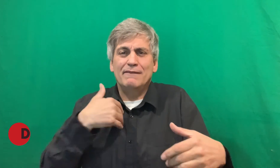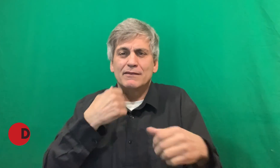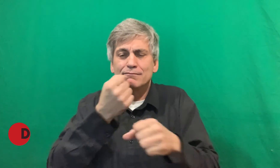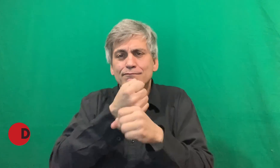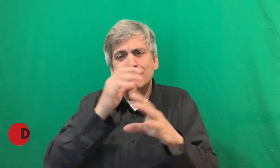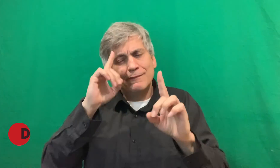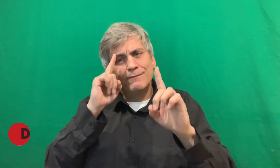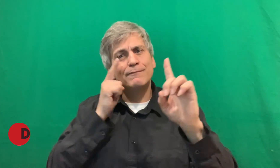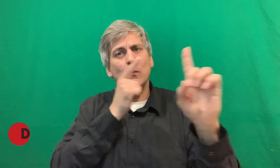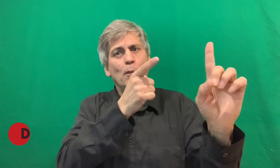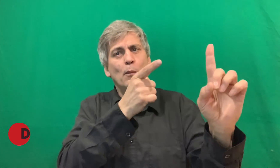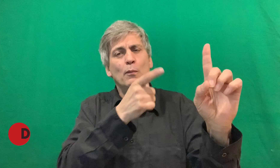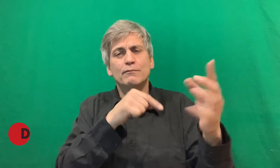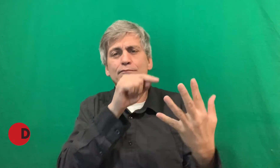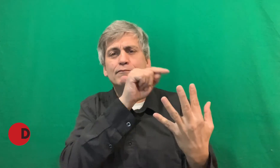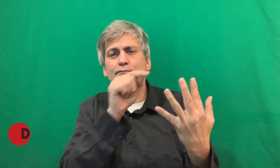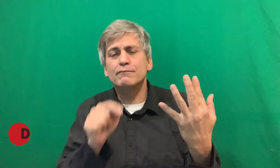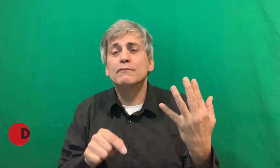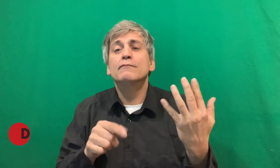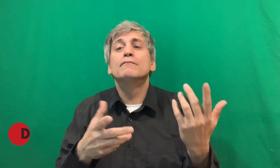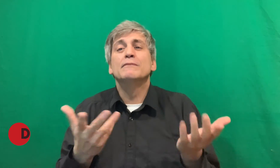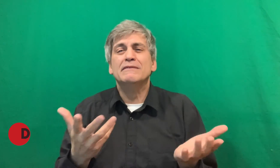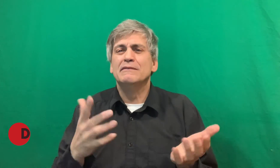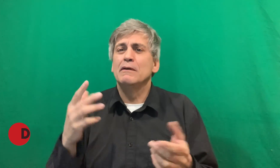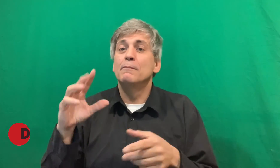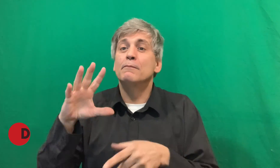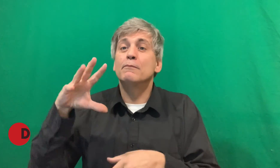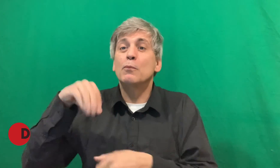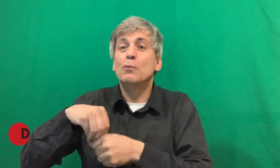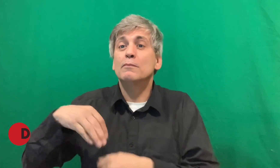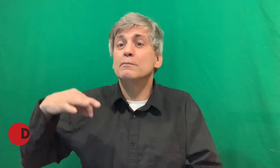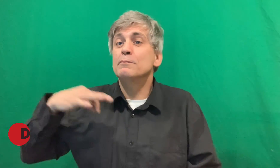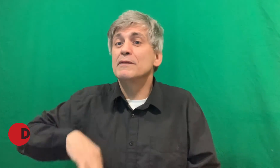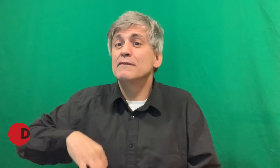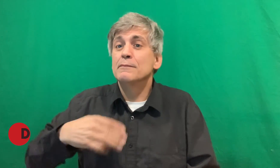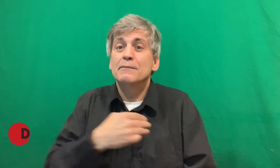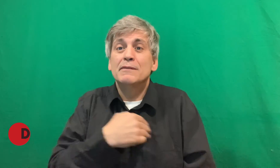that is our goal. By becoming a member, you can get discounts